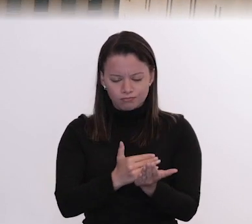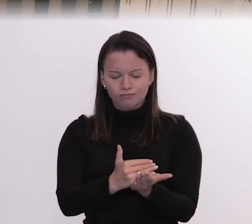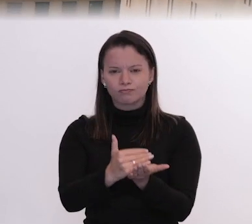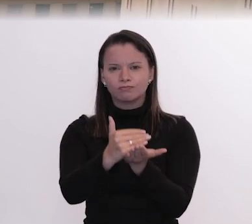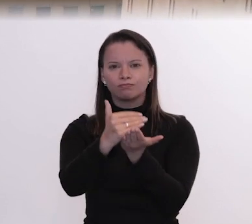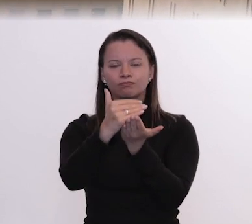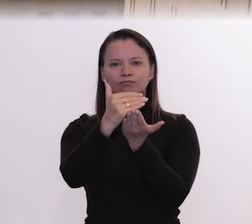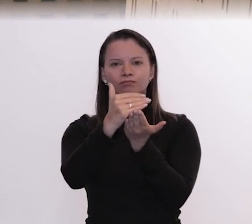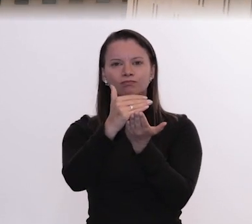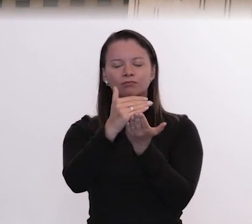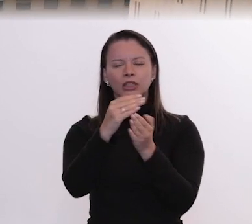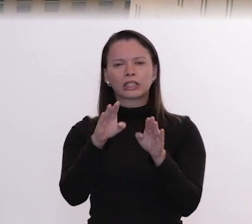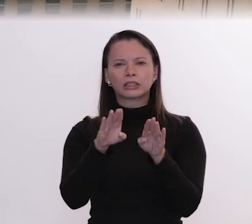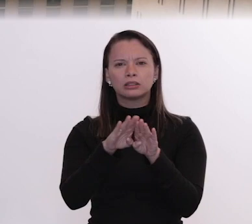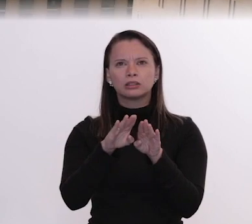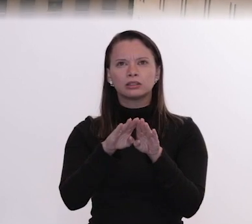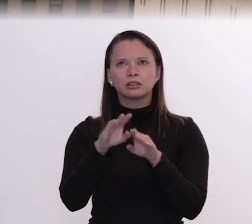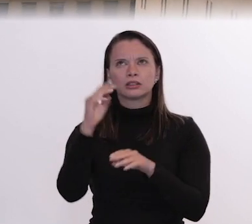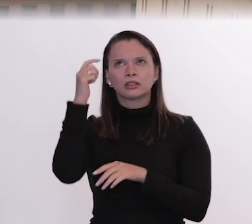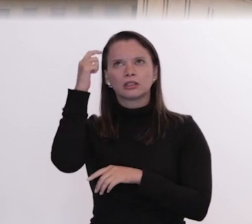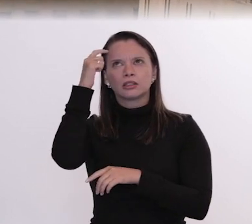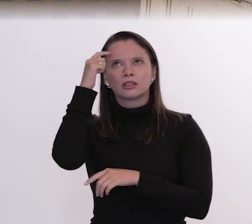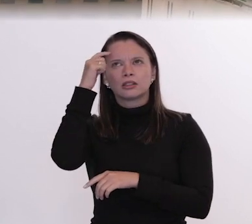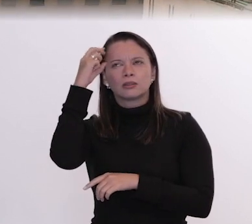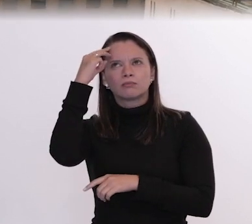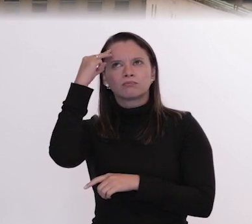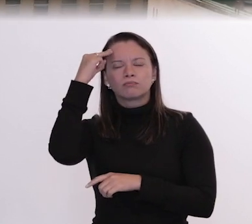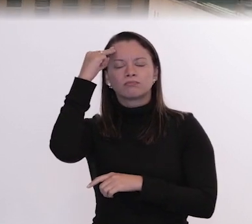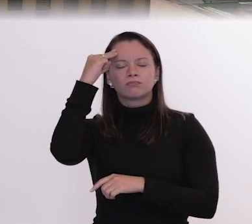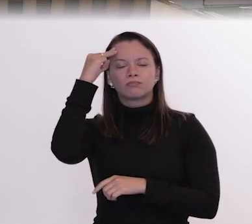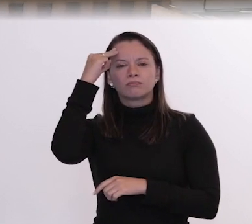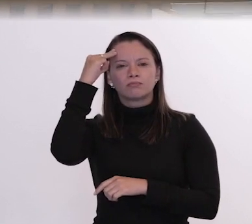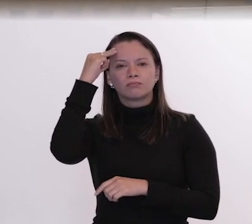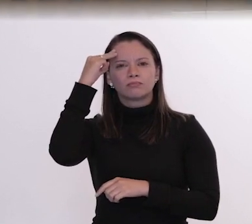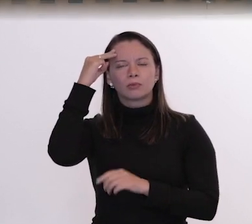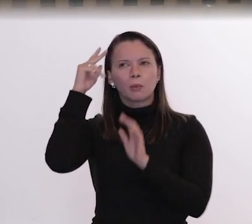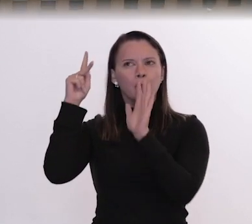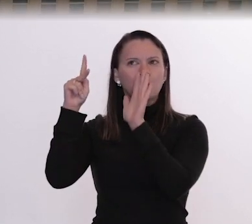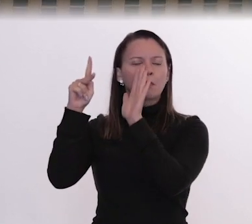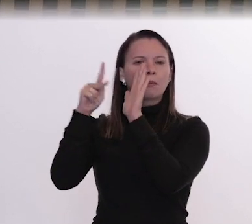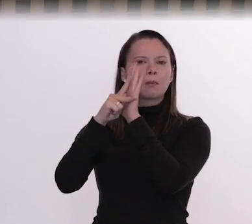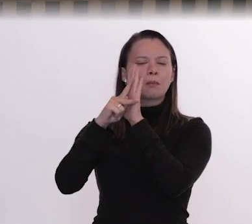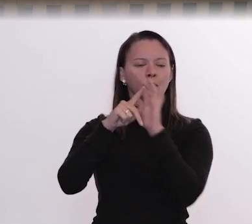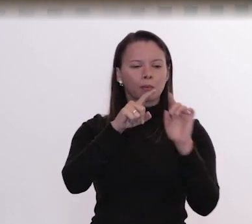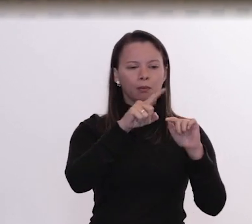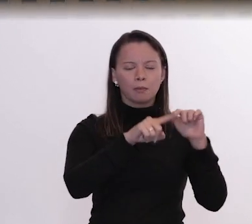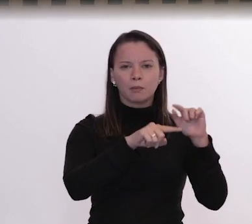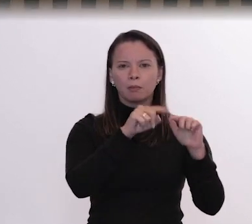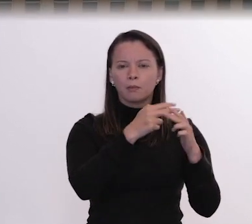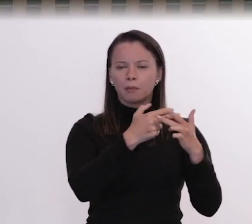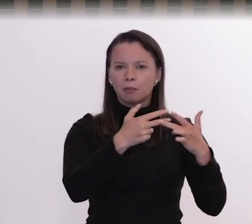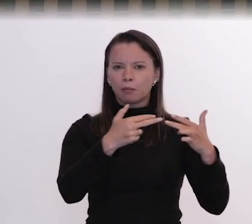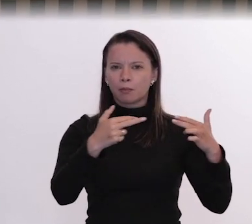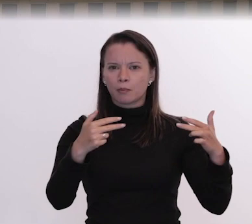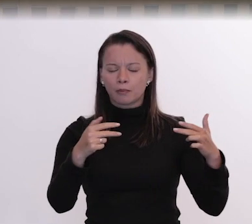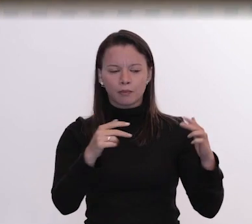Memory is a quality proper to the material itself. Matter is memory